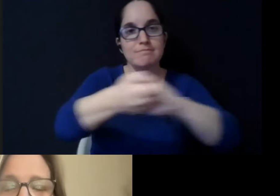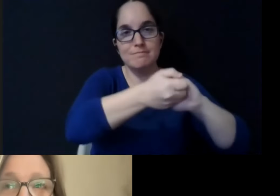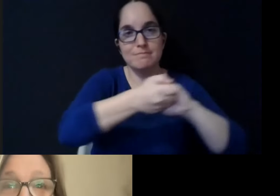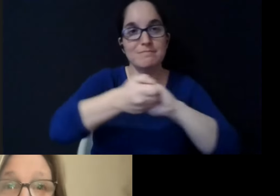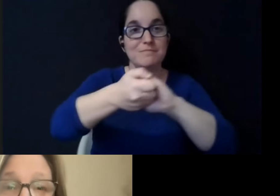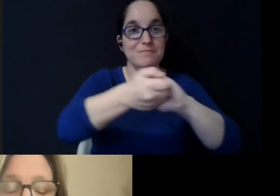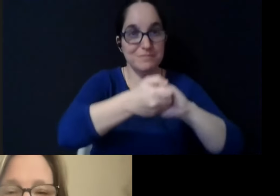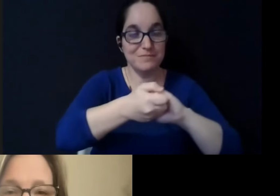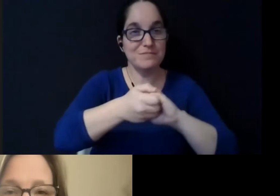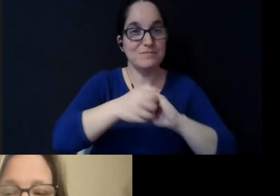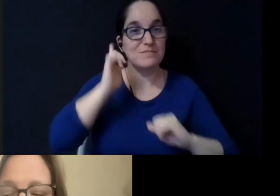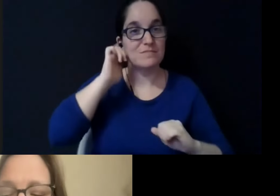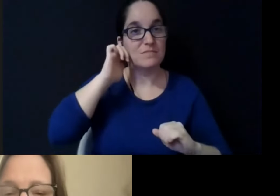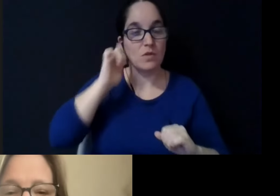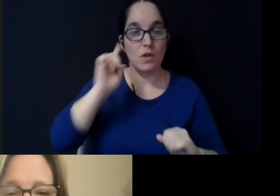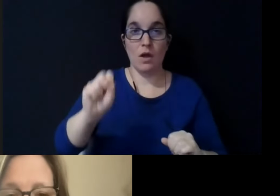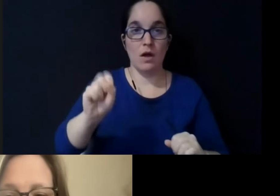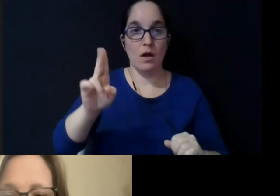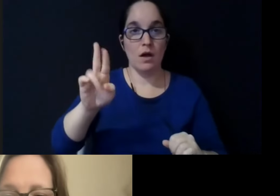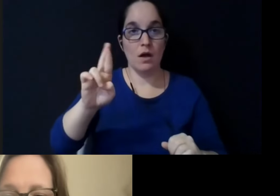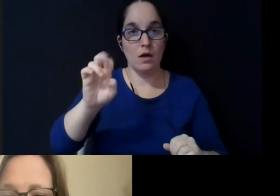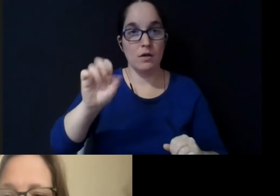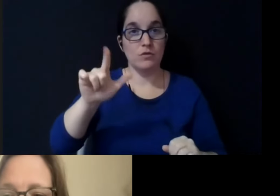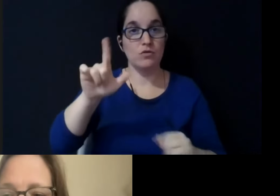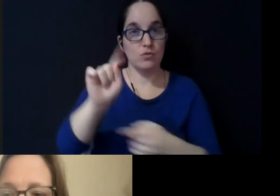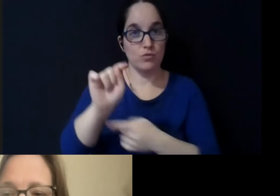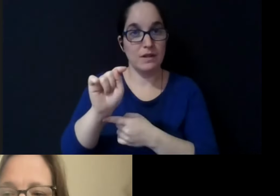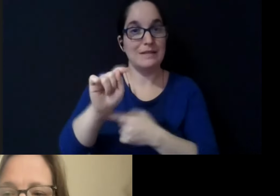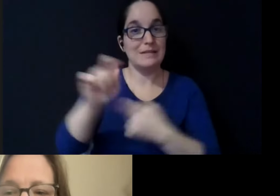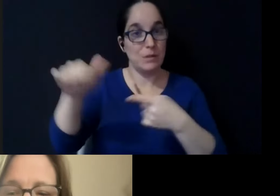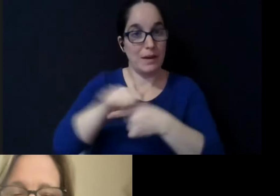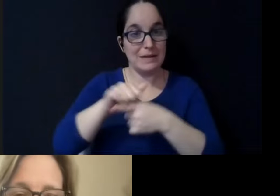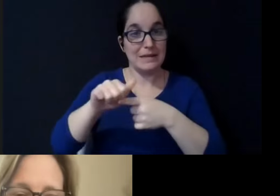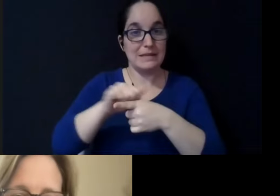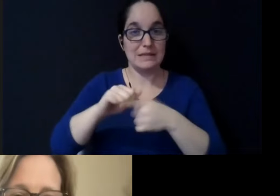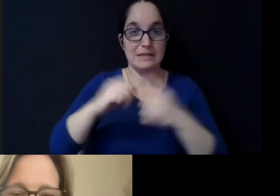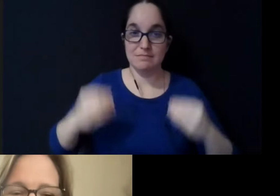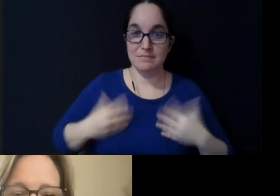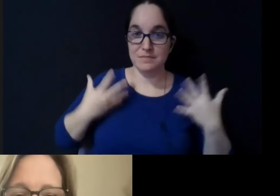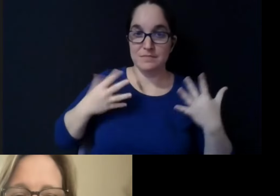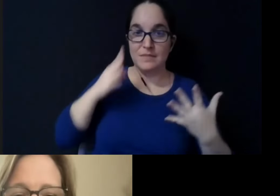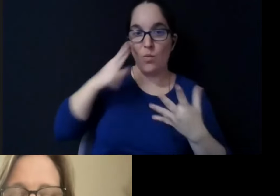the surrealist practice of exquisite corpses. I'm putting a little link in the, in the chat now.